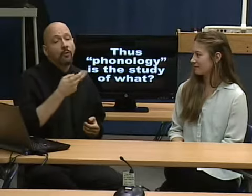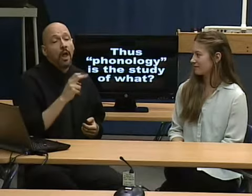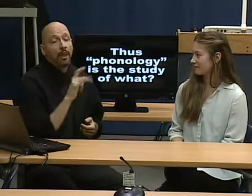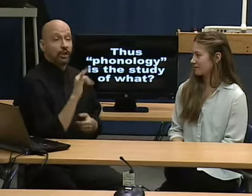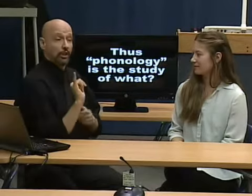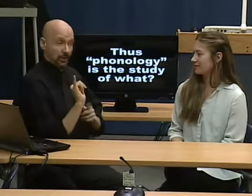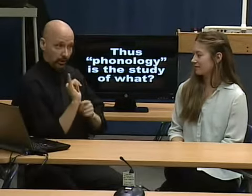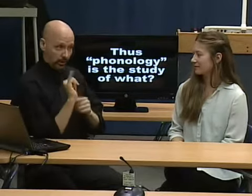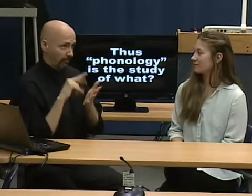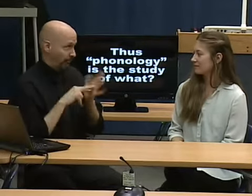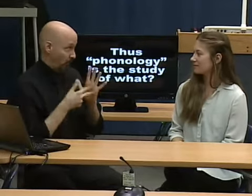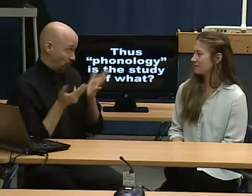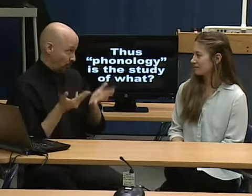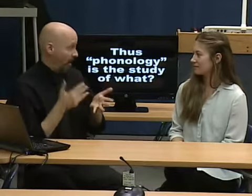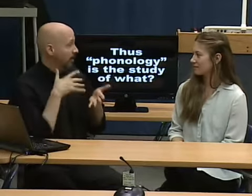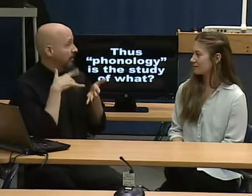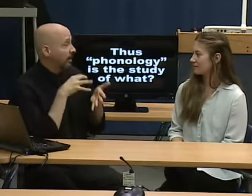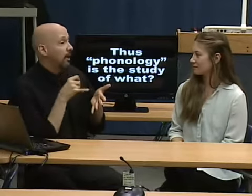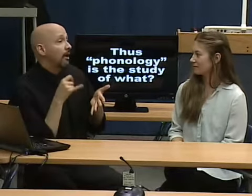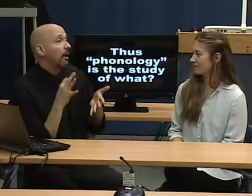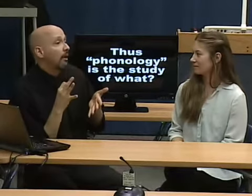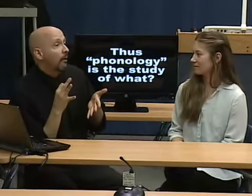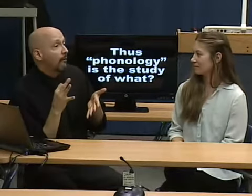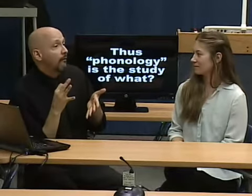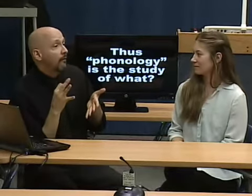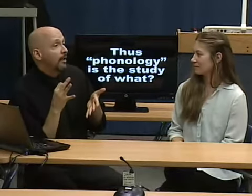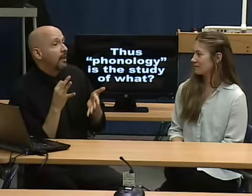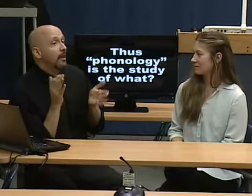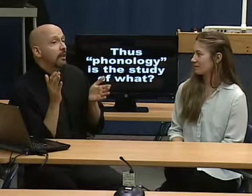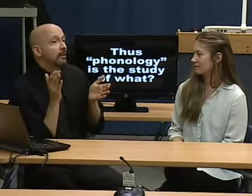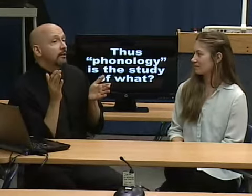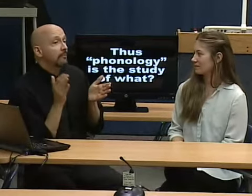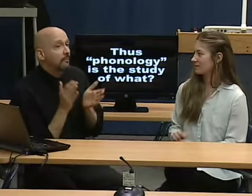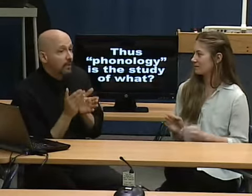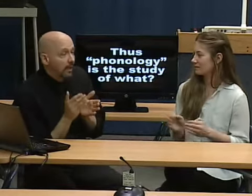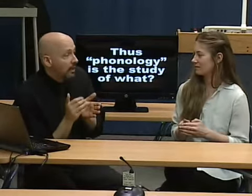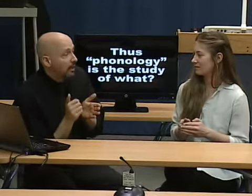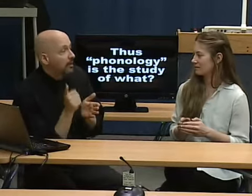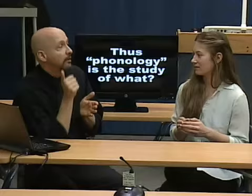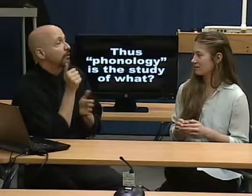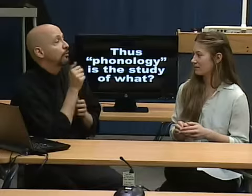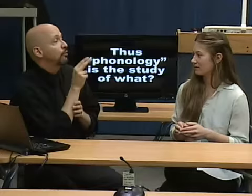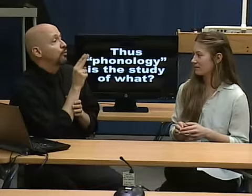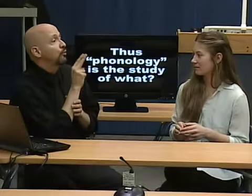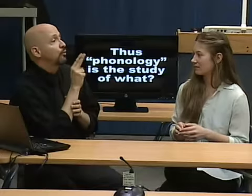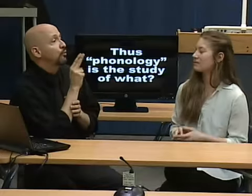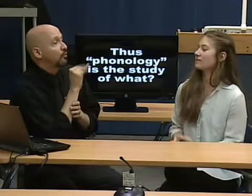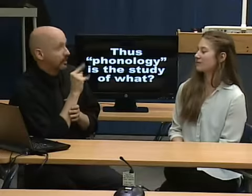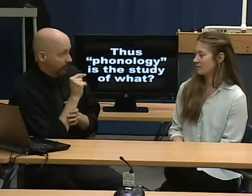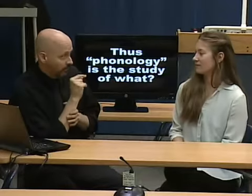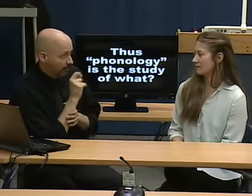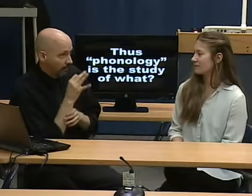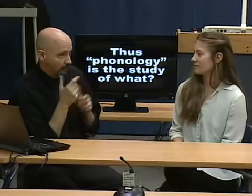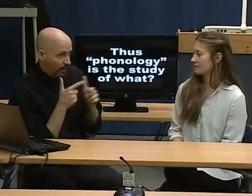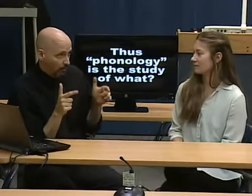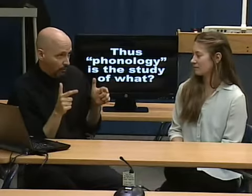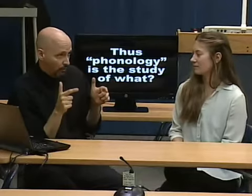Therefore, we can propose that phonology is the study of the smallest units of language.